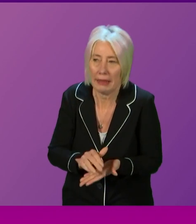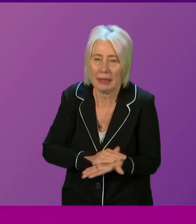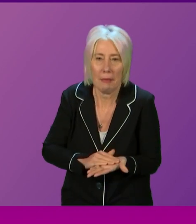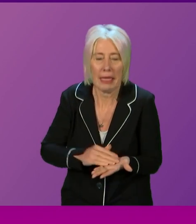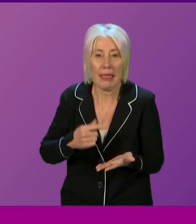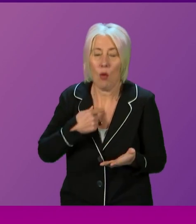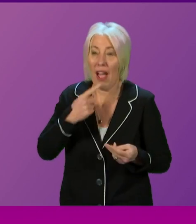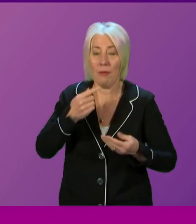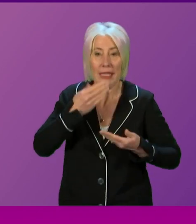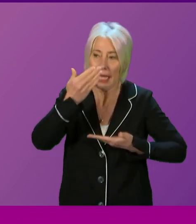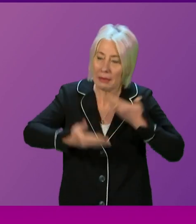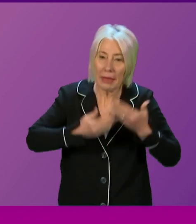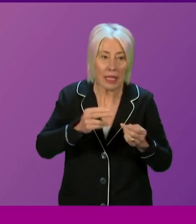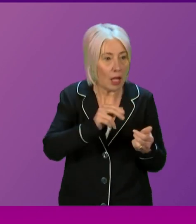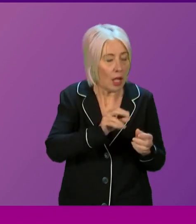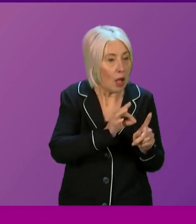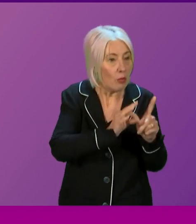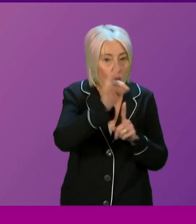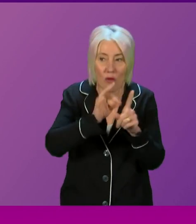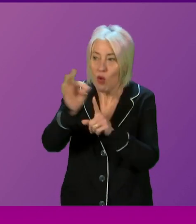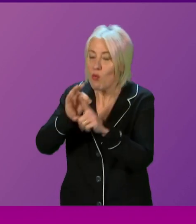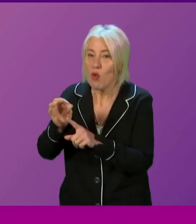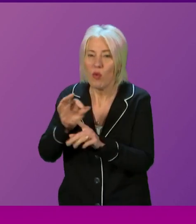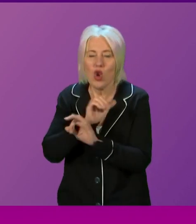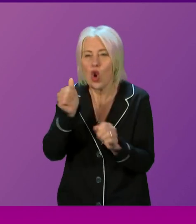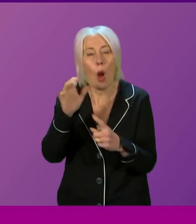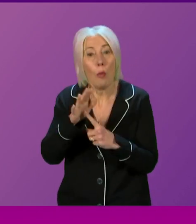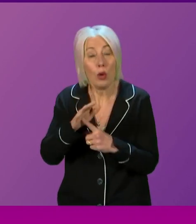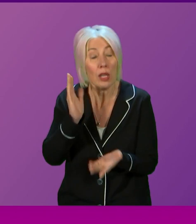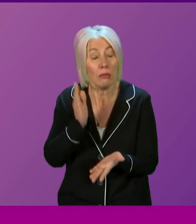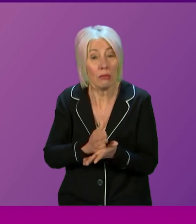that I have narrated today is somehow unimportant, because that is the progress that requires